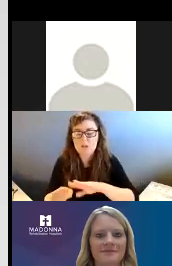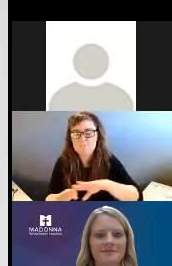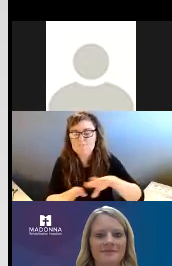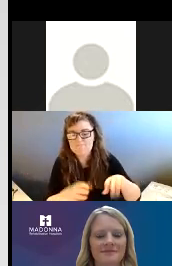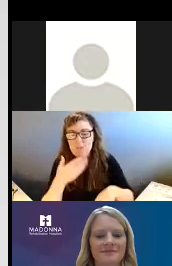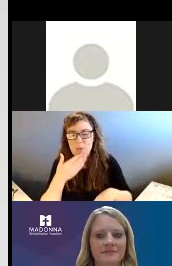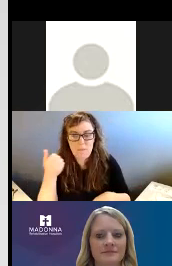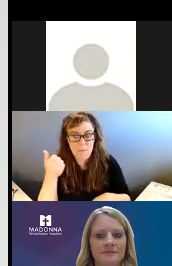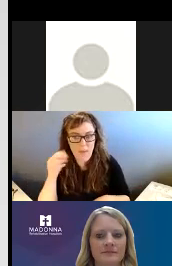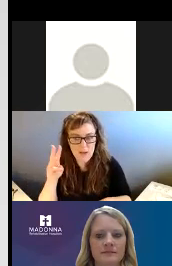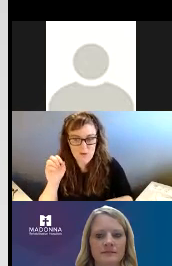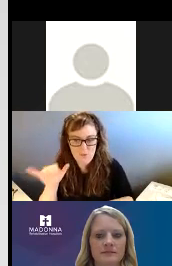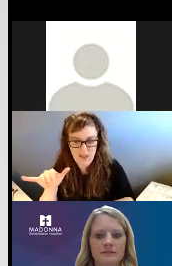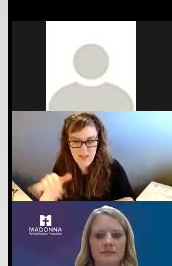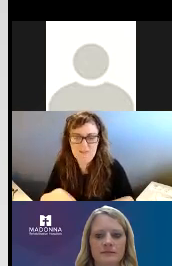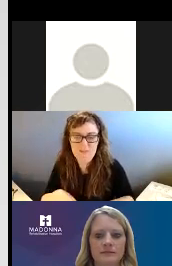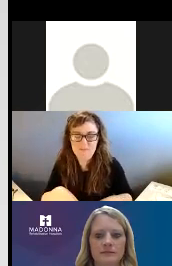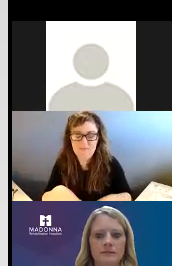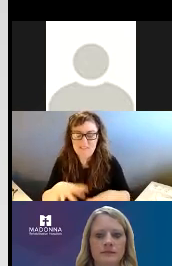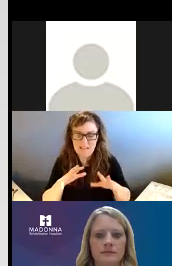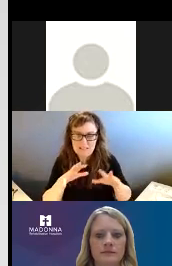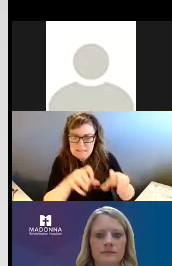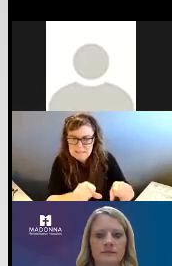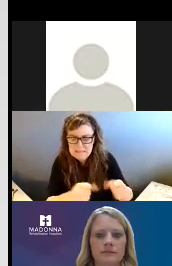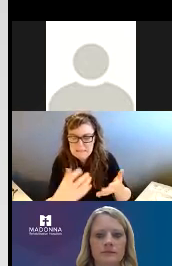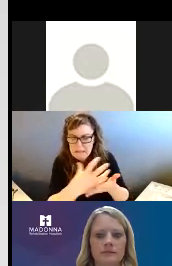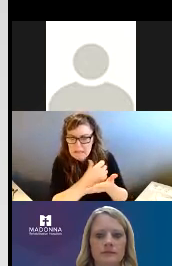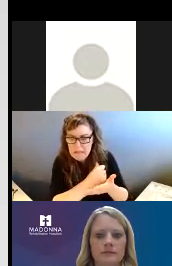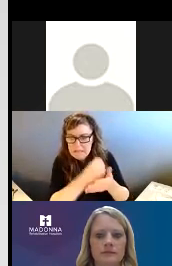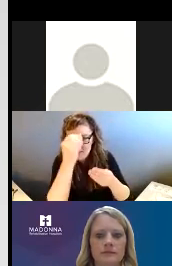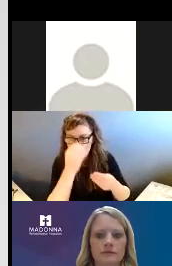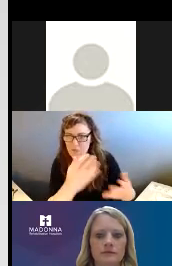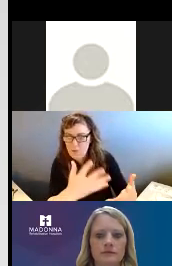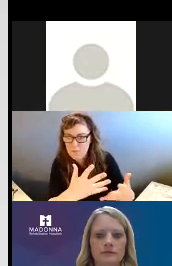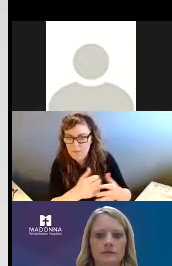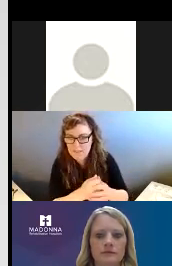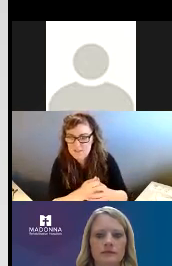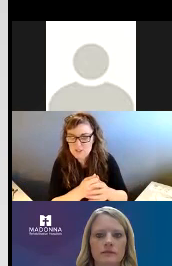MAJORITY OF OUR PATIENTS TO CAPTURE THAT DATA FROM A DISTANCE AND BE MOST EFFICIENT WITH THAT DATA